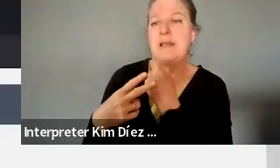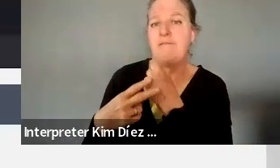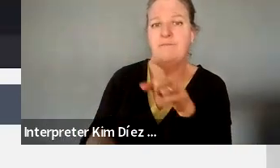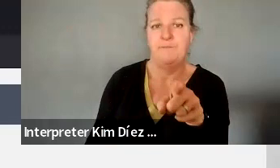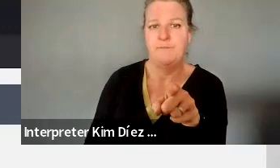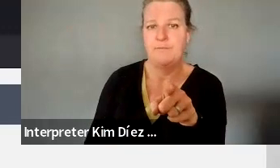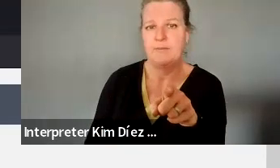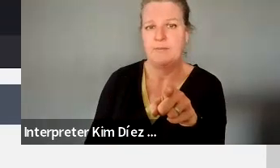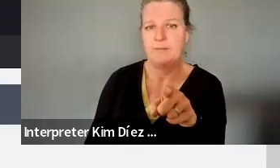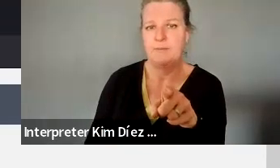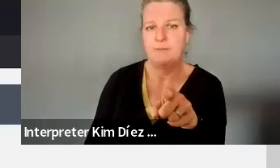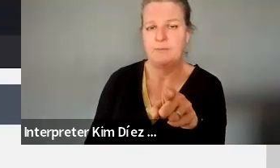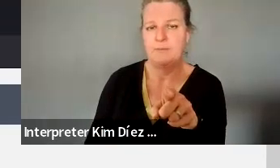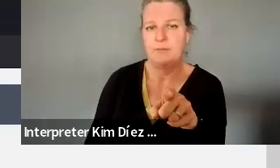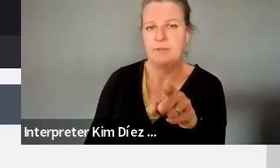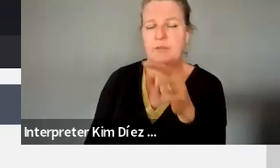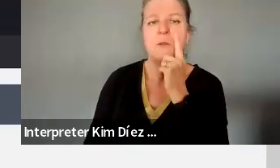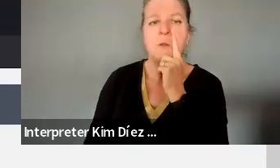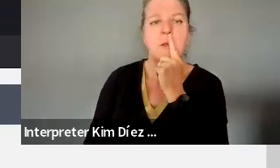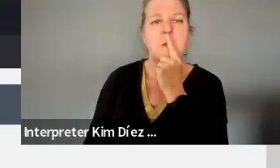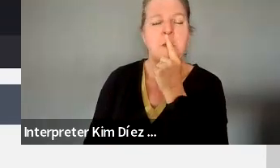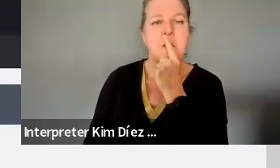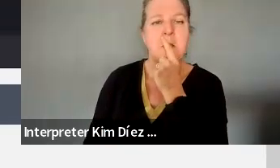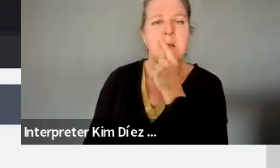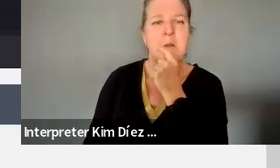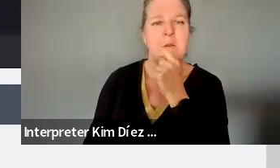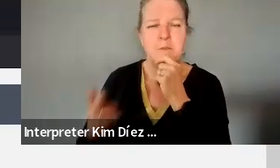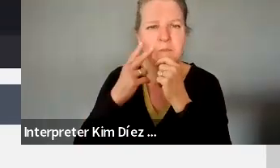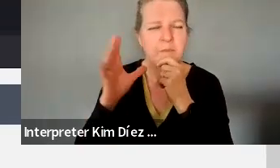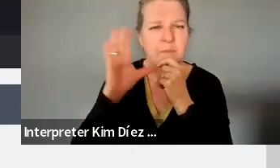And I may, actually, I may have to back up a little farther.